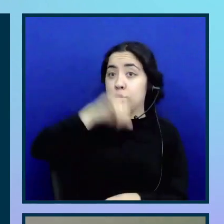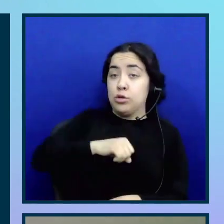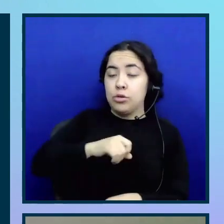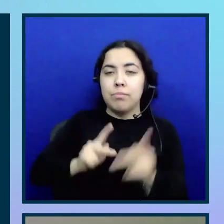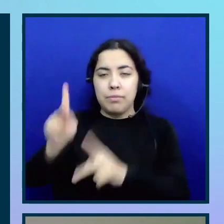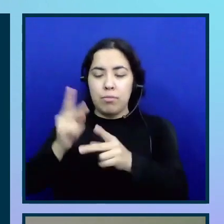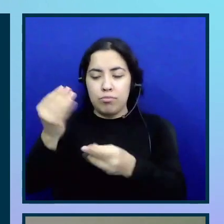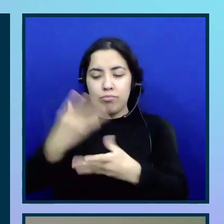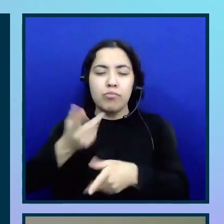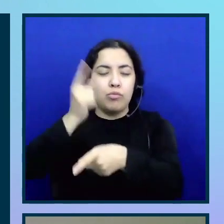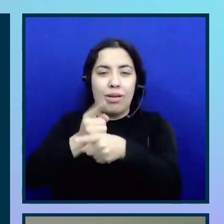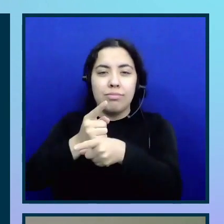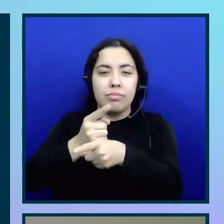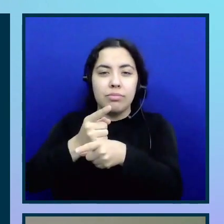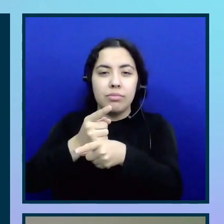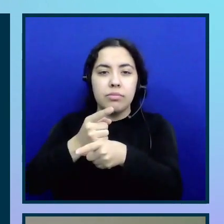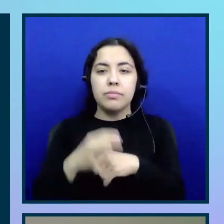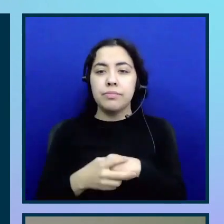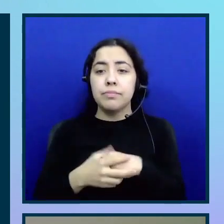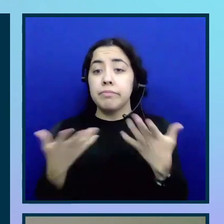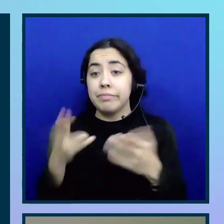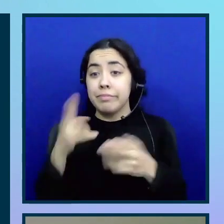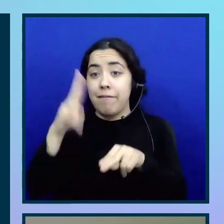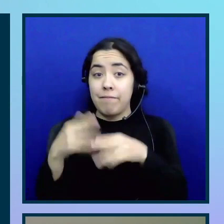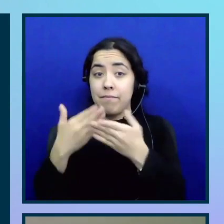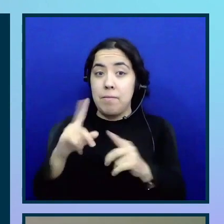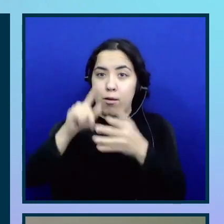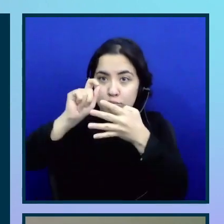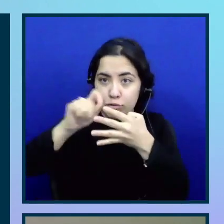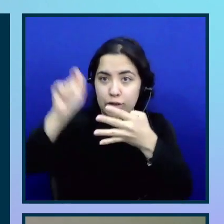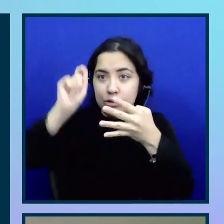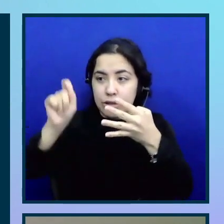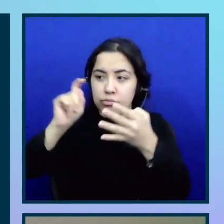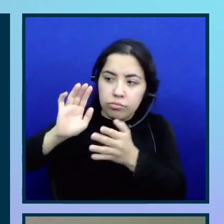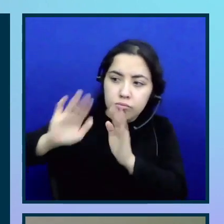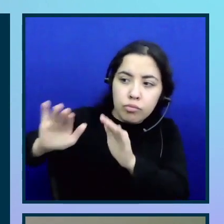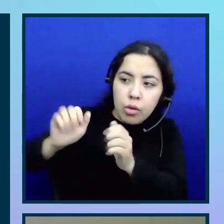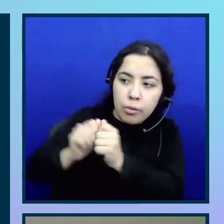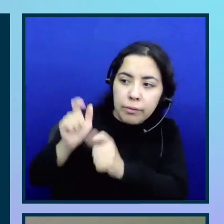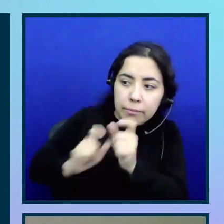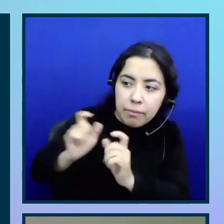But the fun thing about actually checking things with people is you find out all of these things